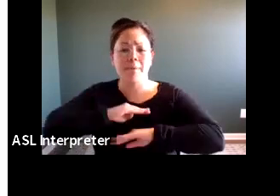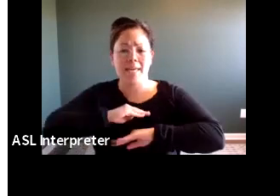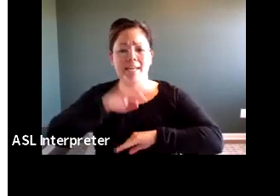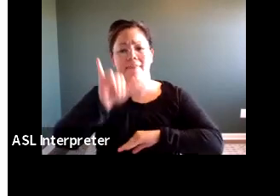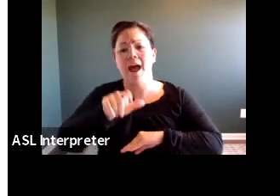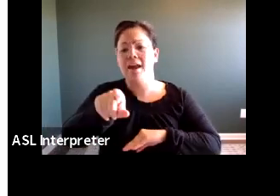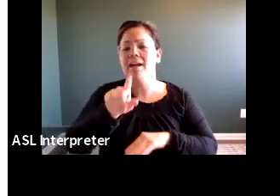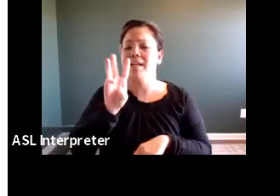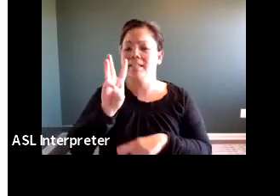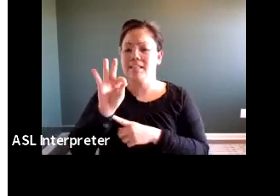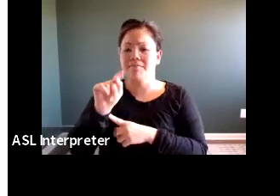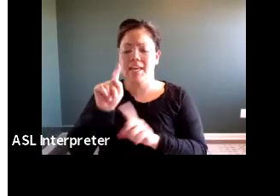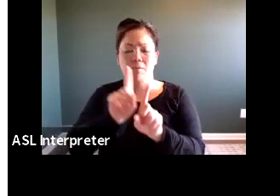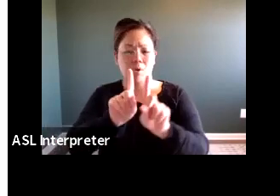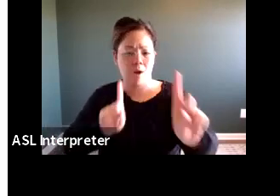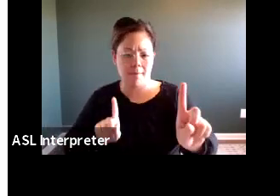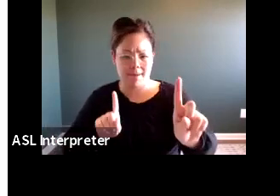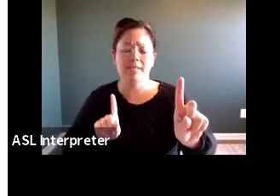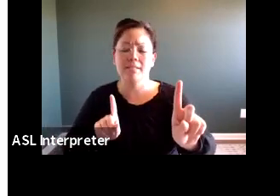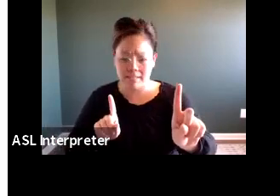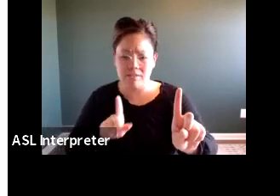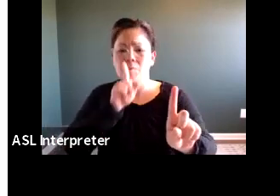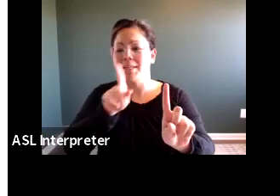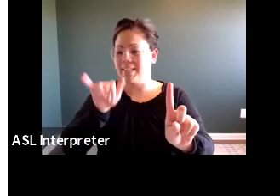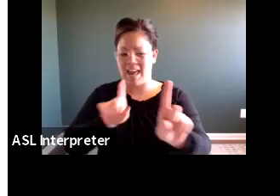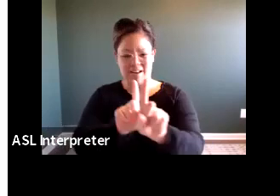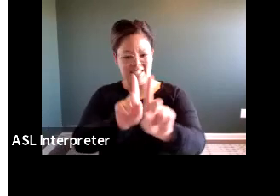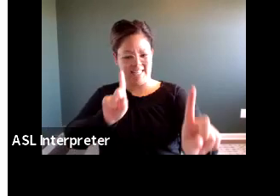So since we know that, since we have distancing really is what we are looking for